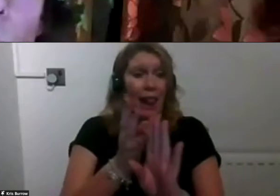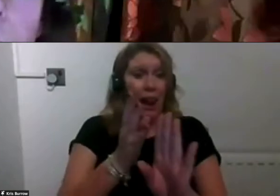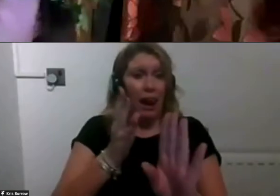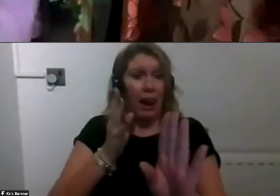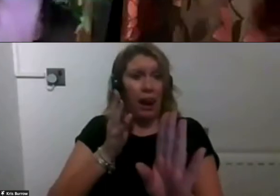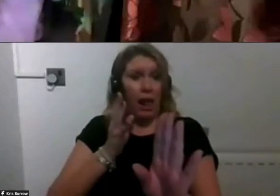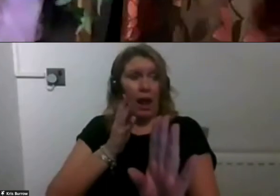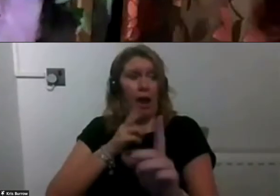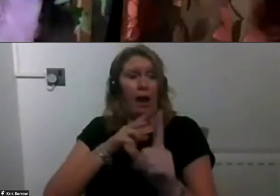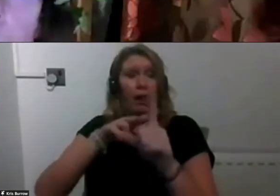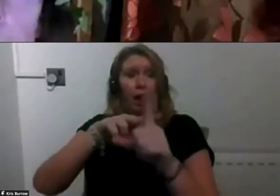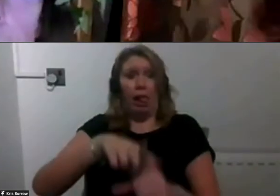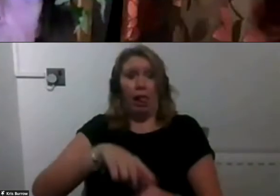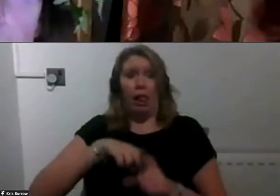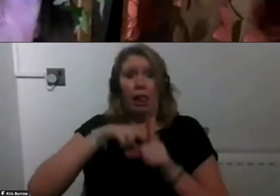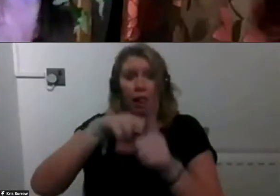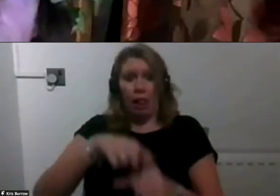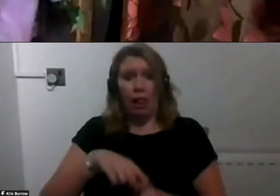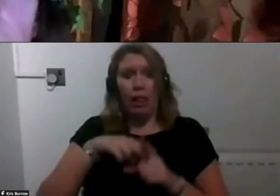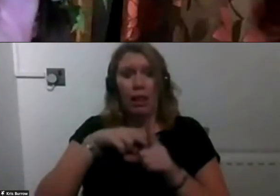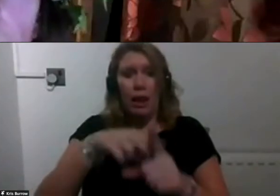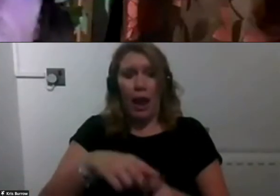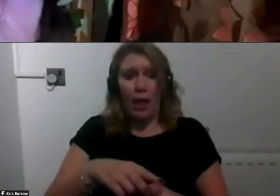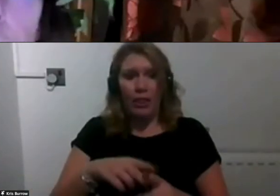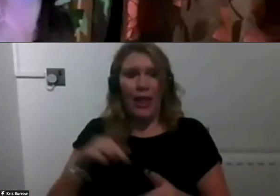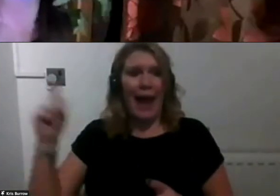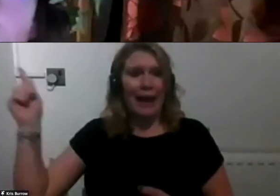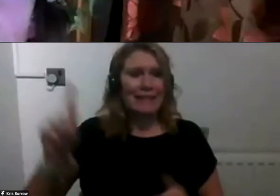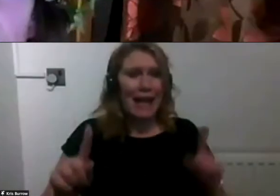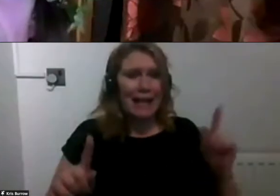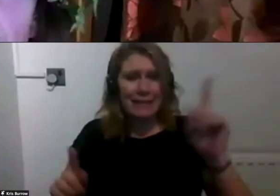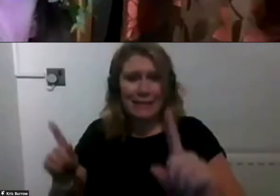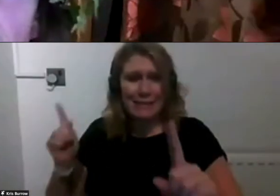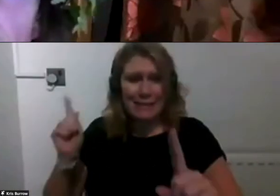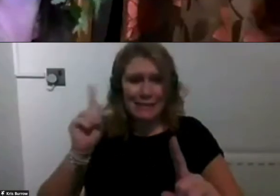Wearing ragged tatters, they scream and shout.